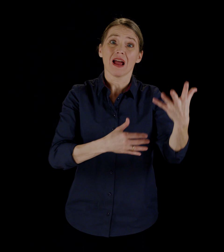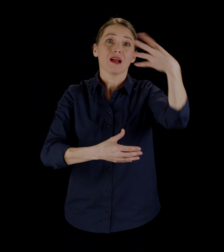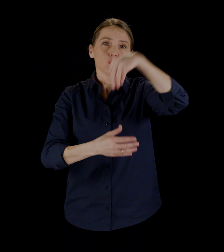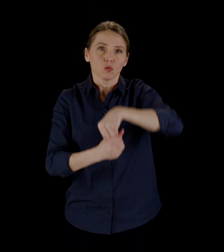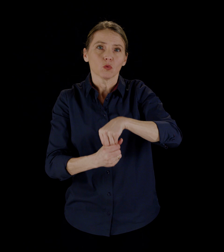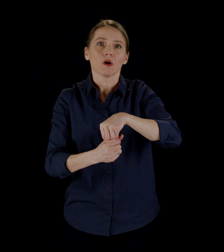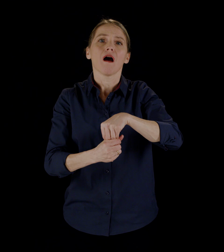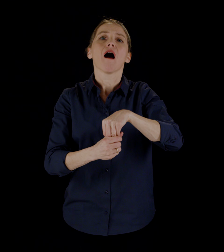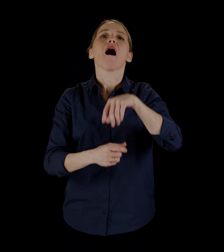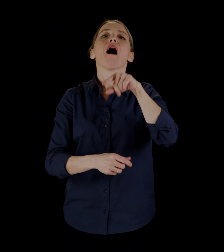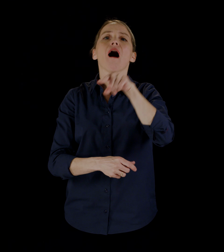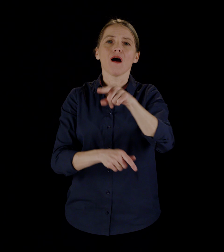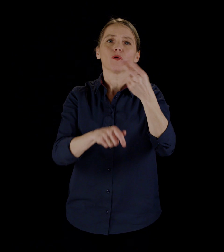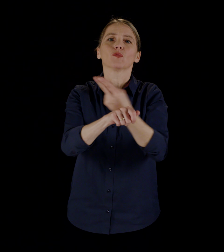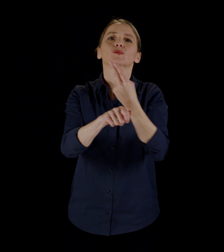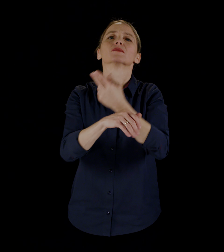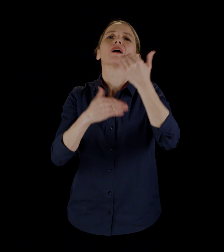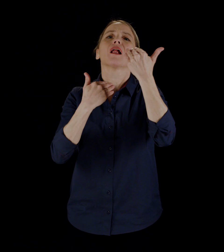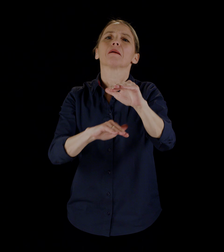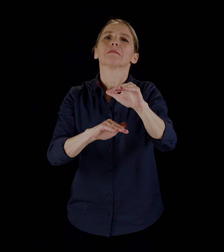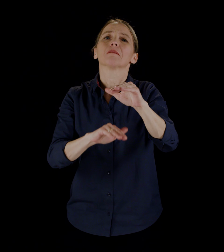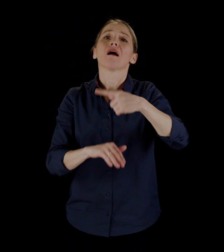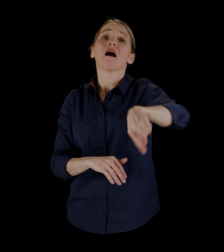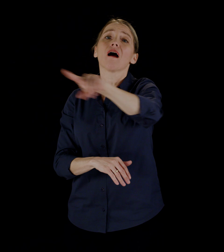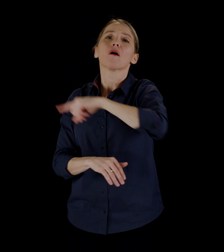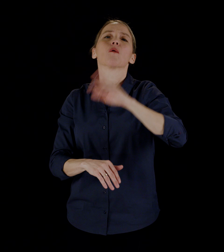and before overage charges being applied when applicable.